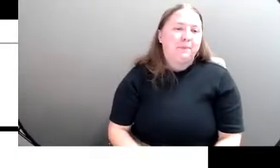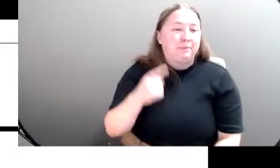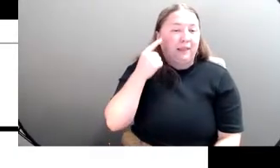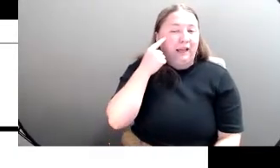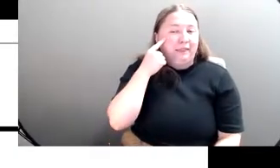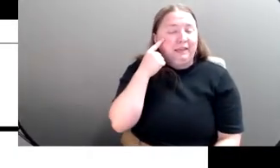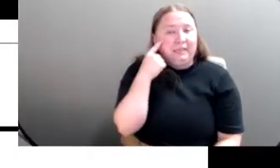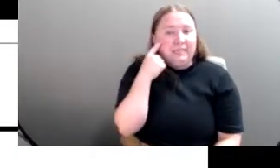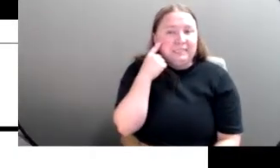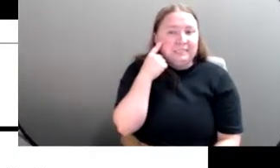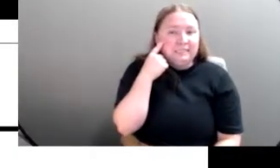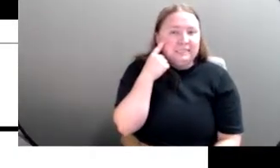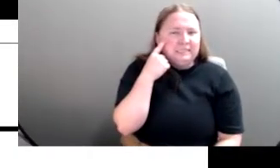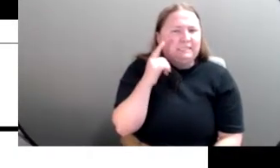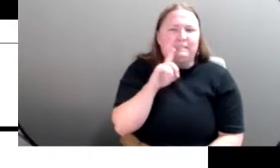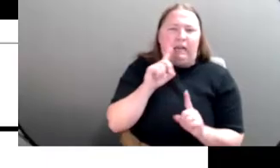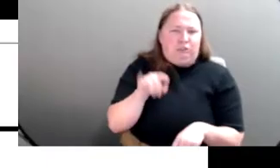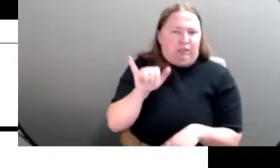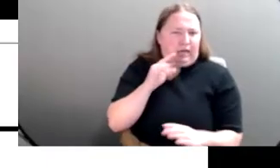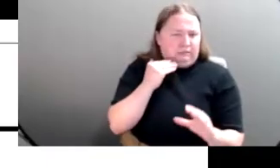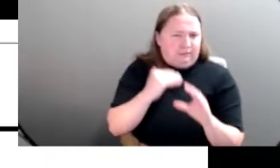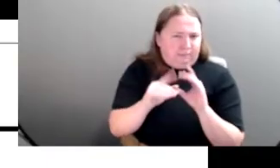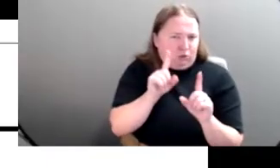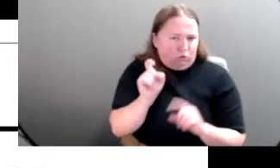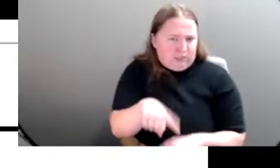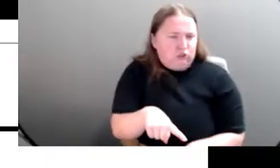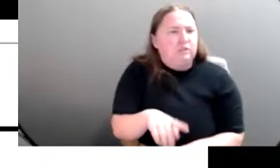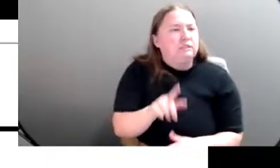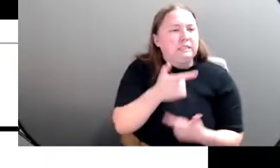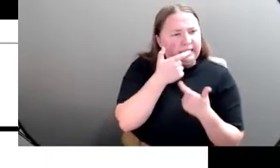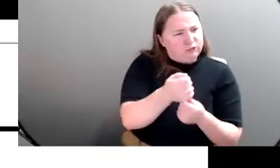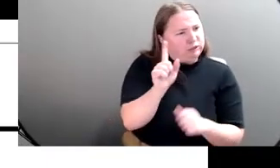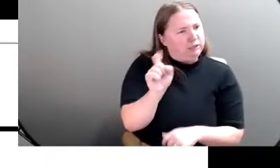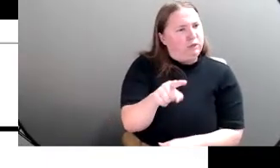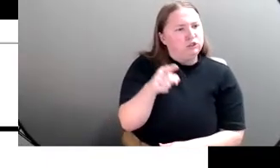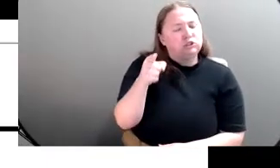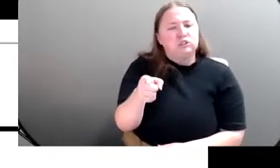I think I answered that, and then there's a real interesting question here. I don't know